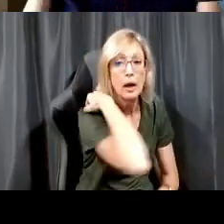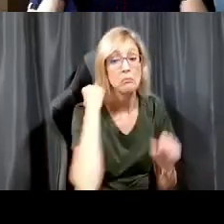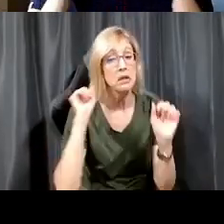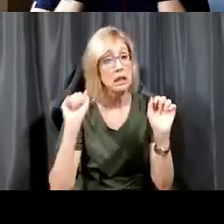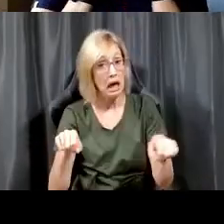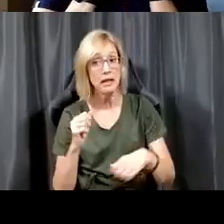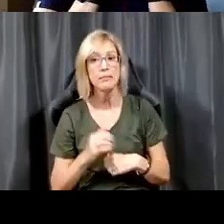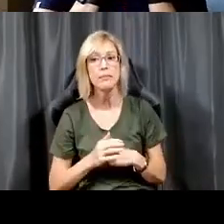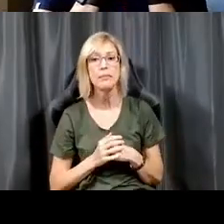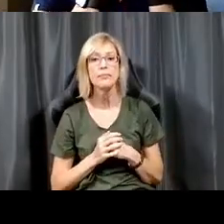And then we move to the face.